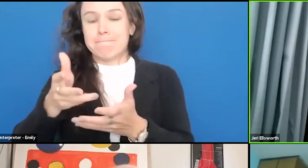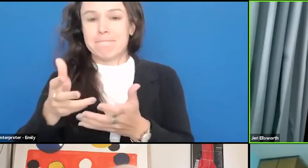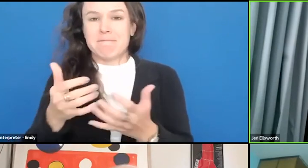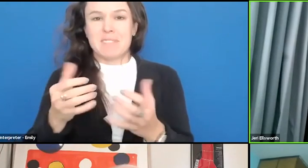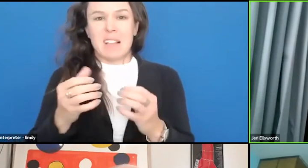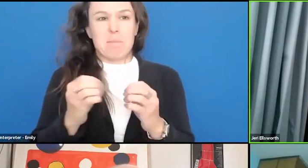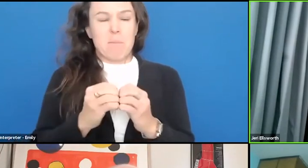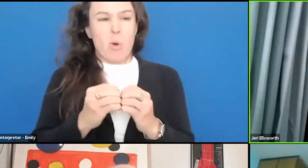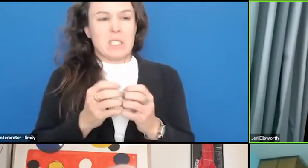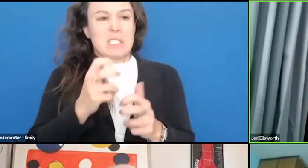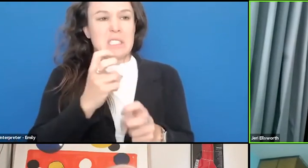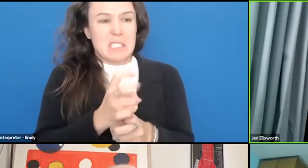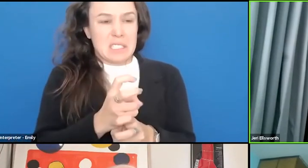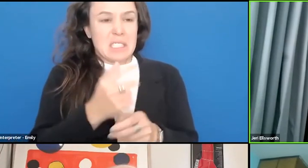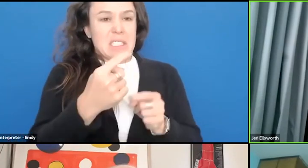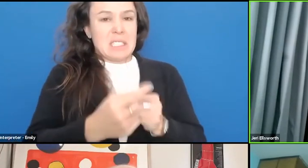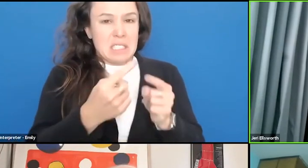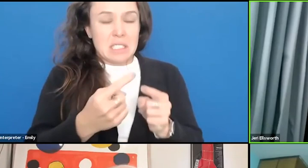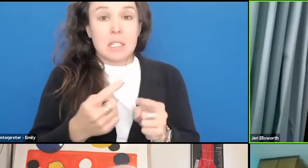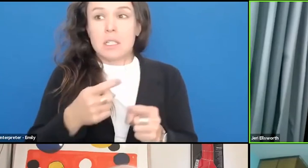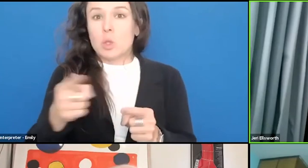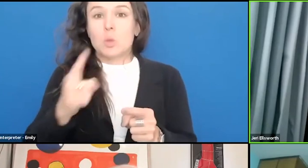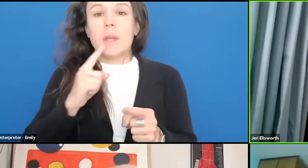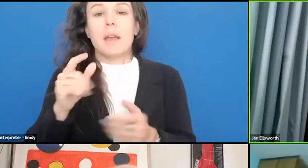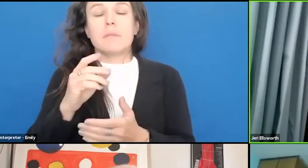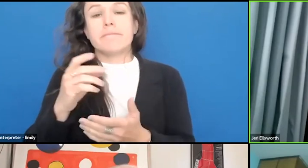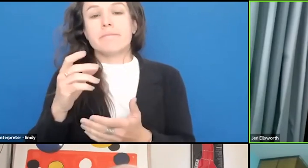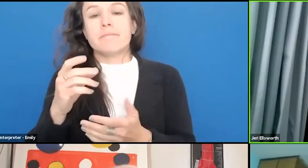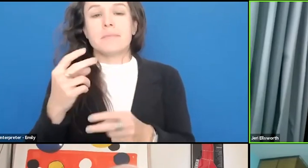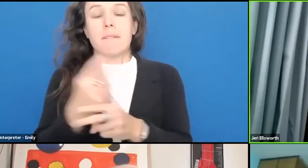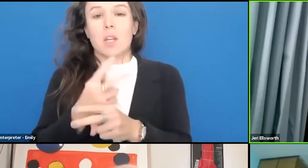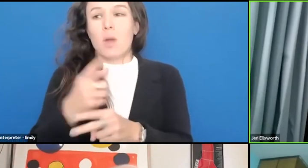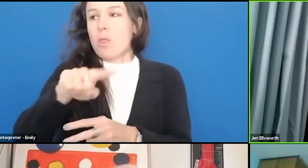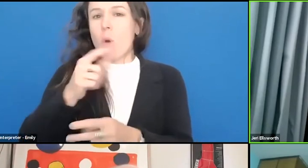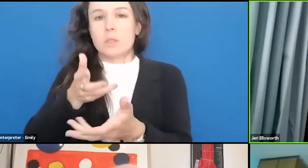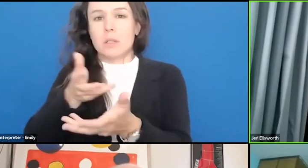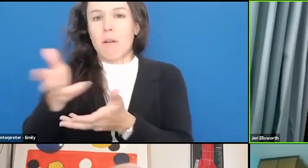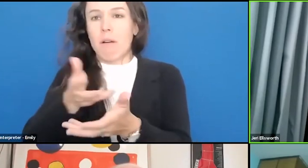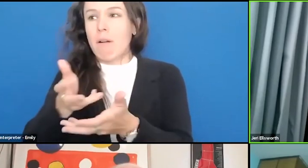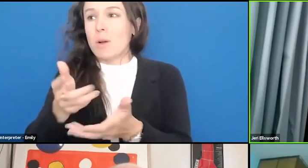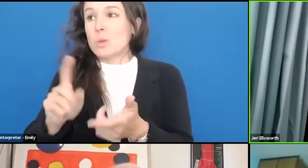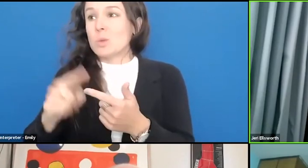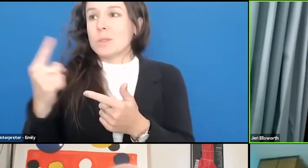And so you can map these interactions to potentially what they're more familiar with